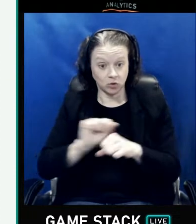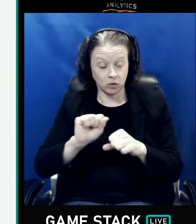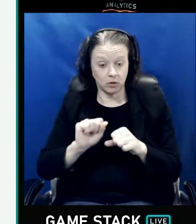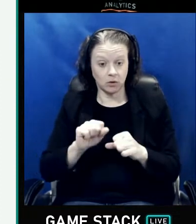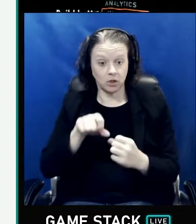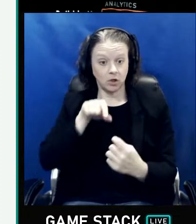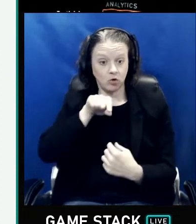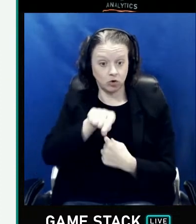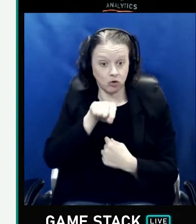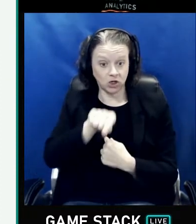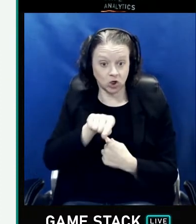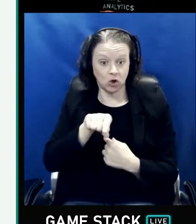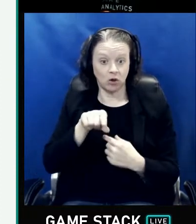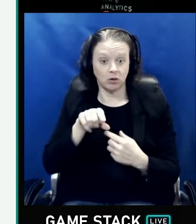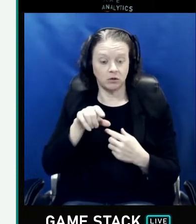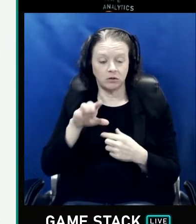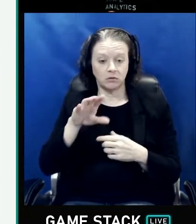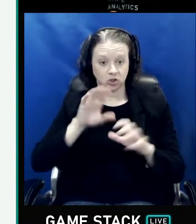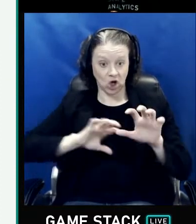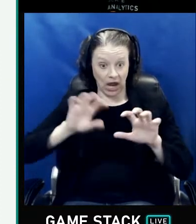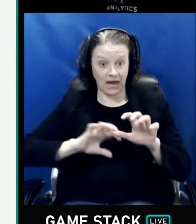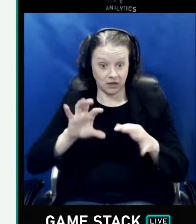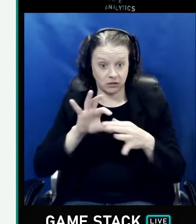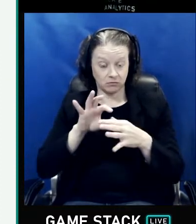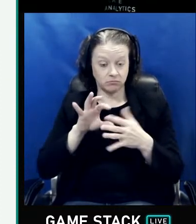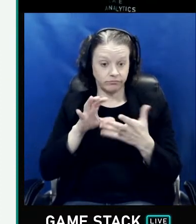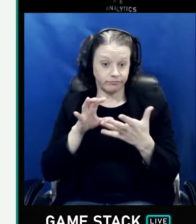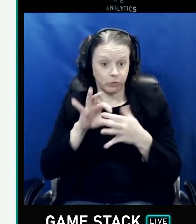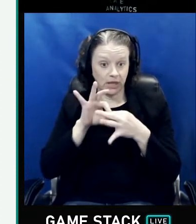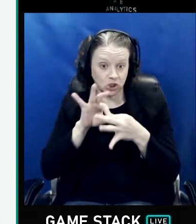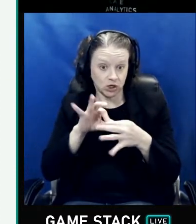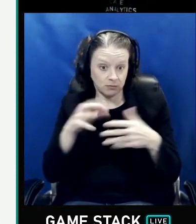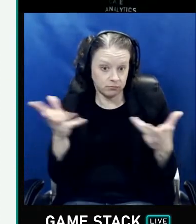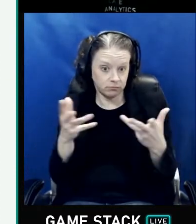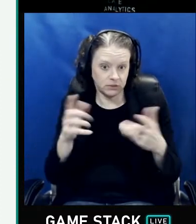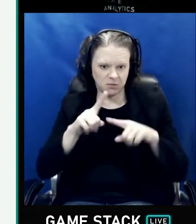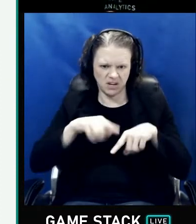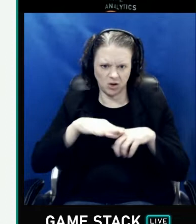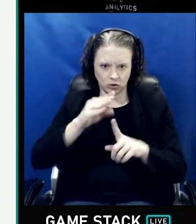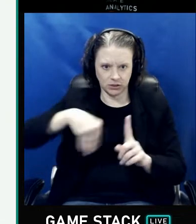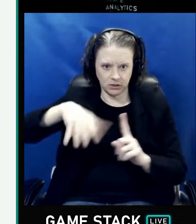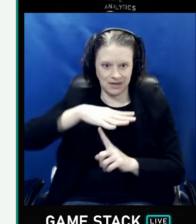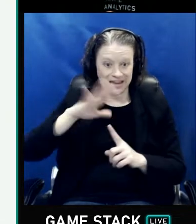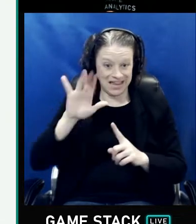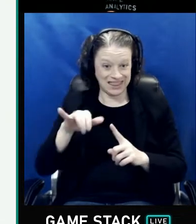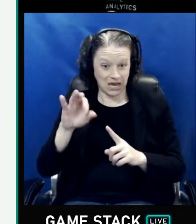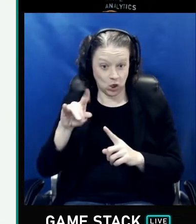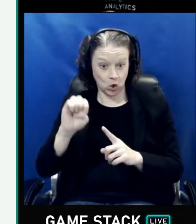depending on your scenario. And in this code sample, I've basically said for this first chat control that came in,